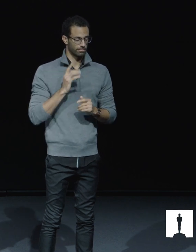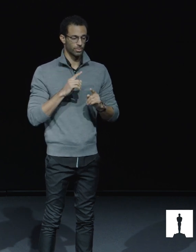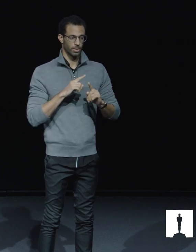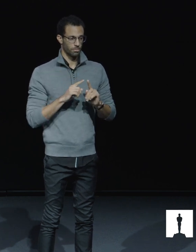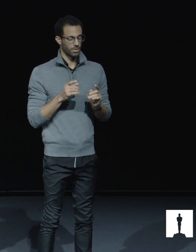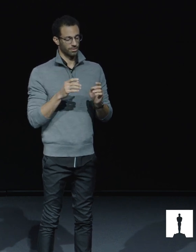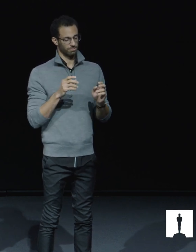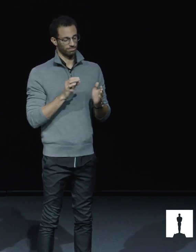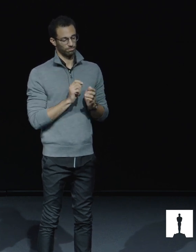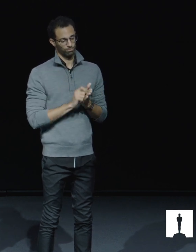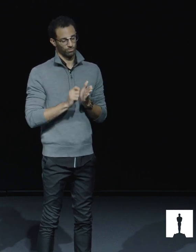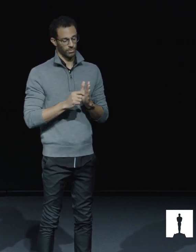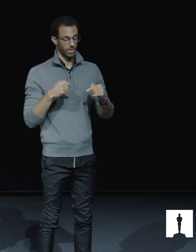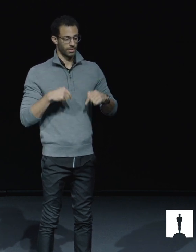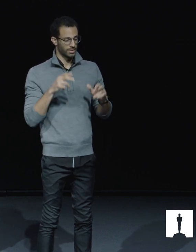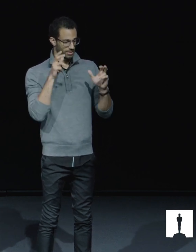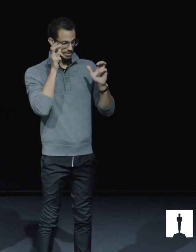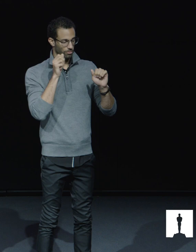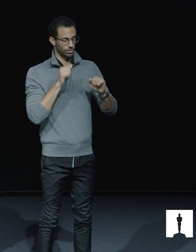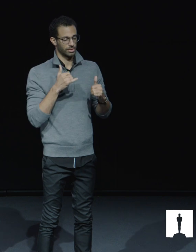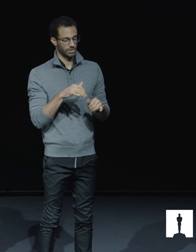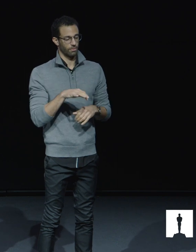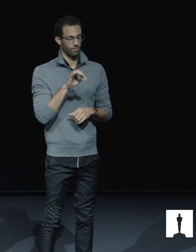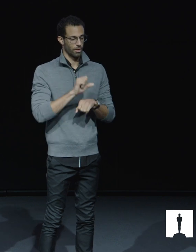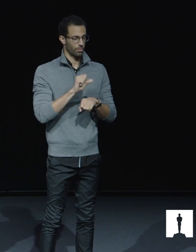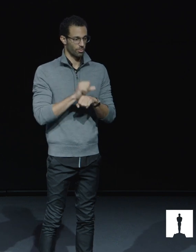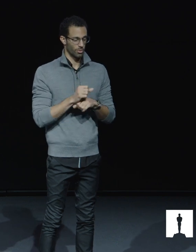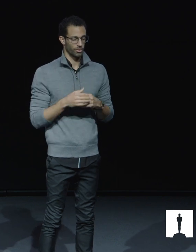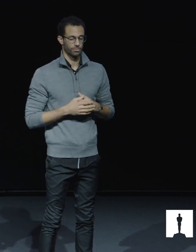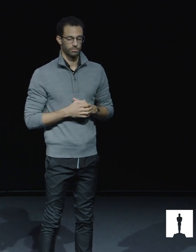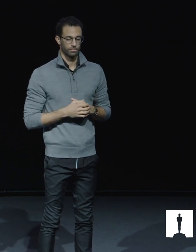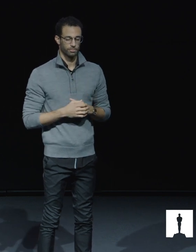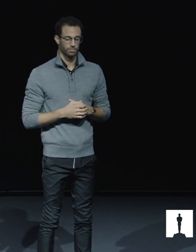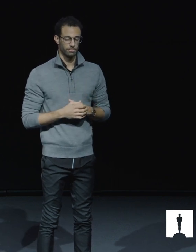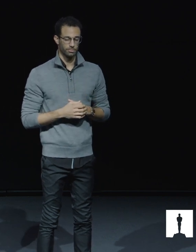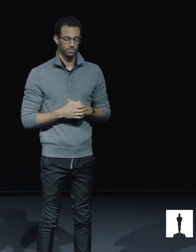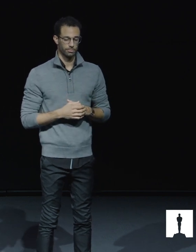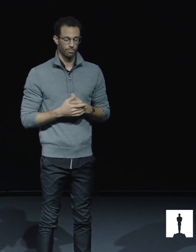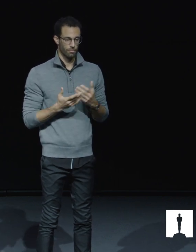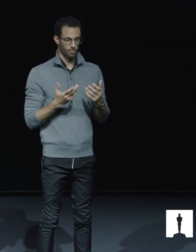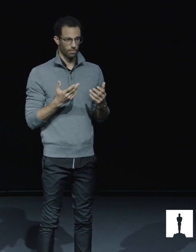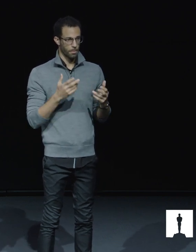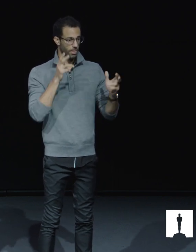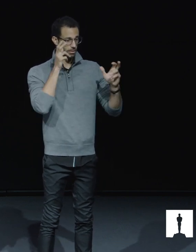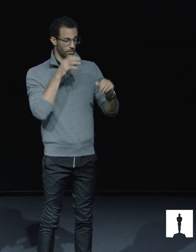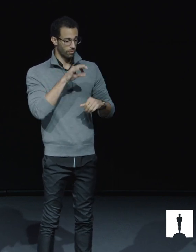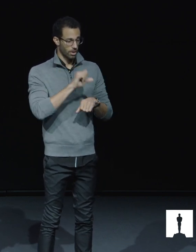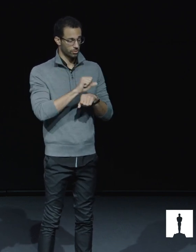find work." THE DEVIL FINDS WORK is a book-length essay